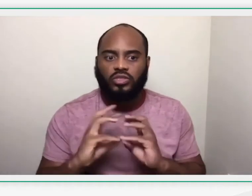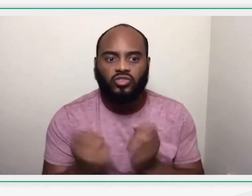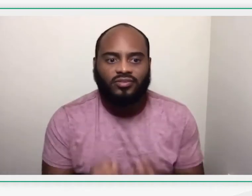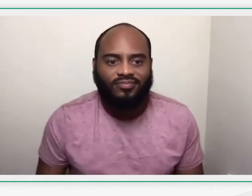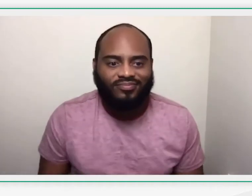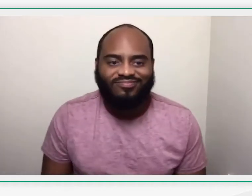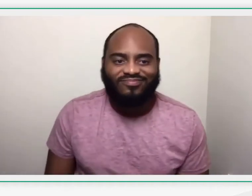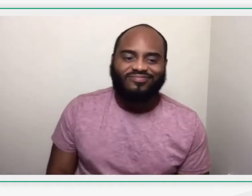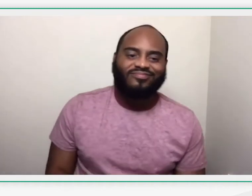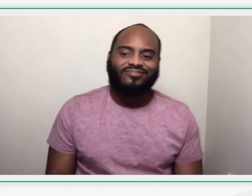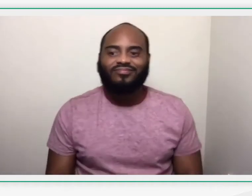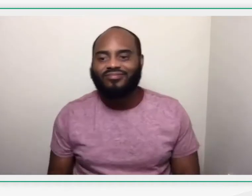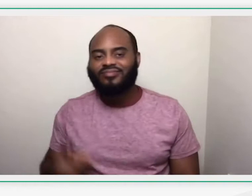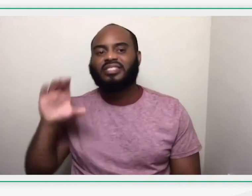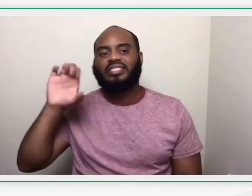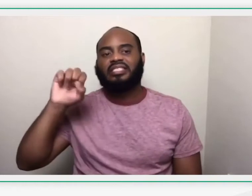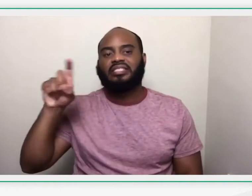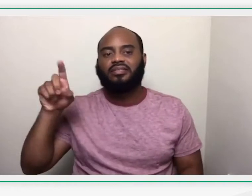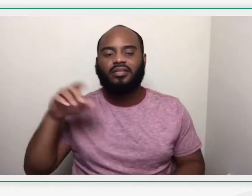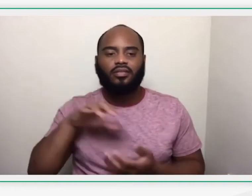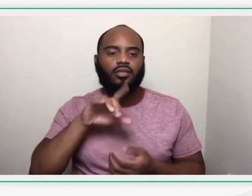We'll go ahead and begin tonight's webinar.